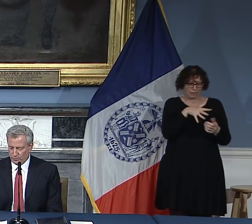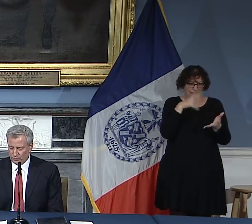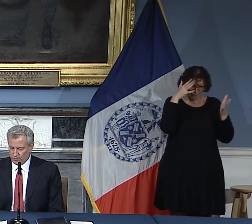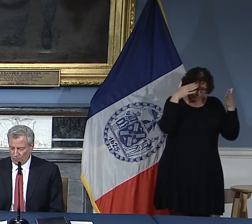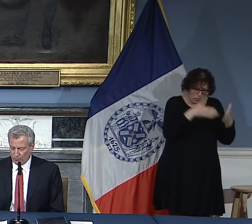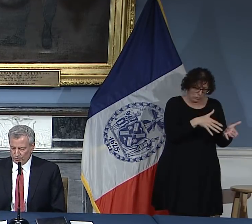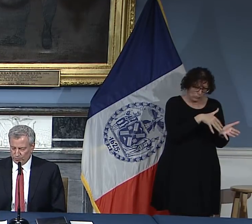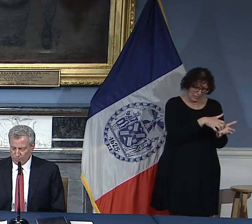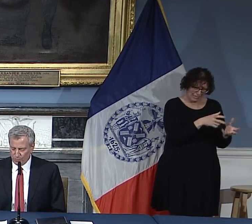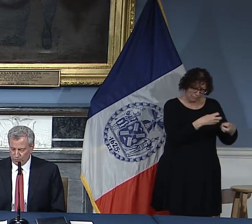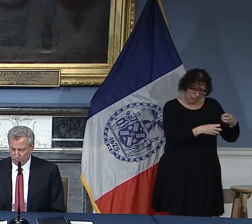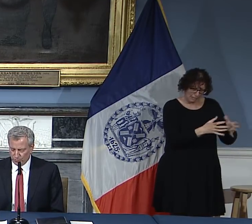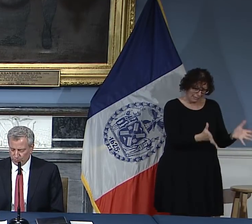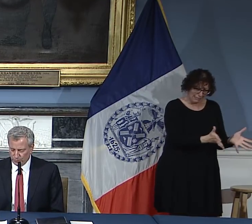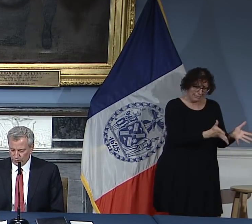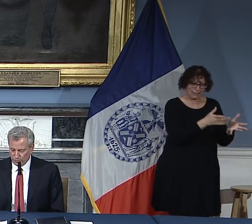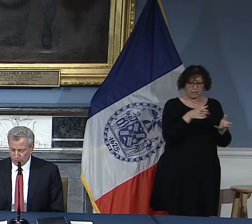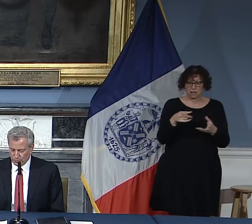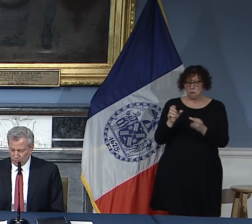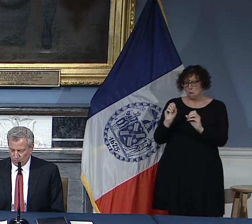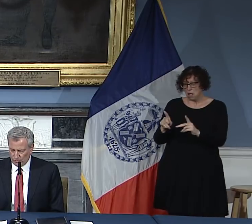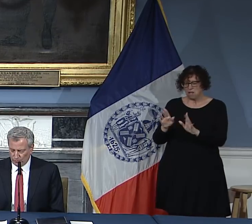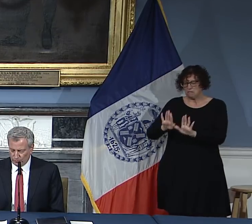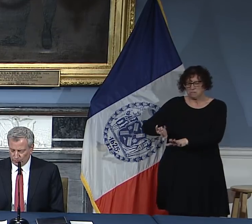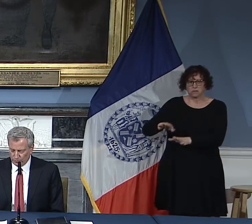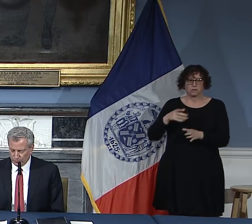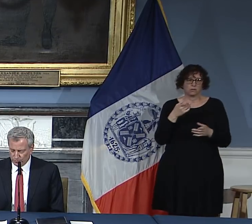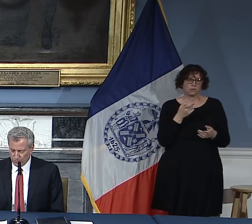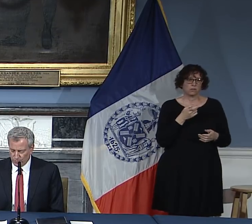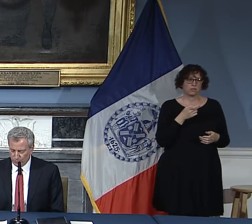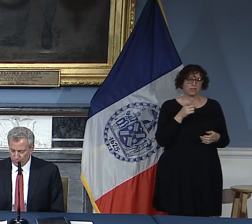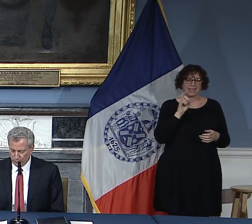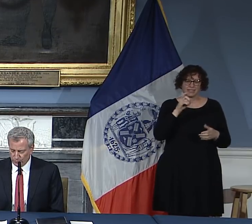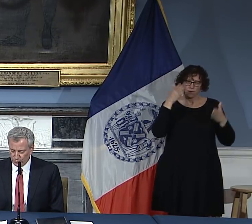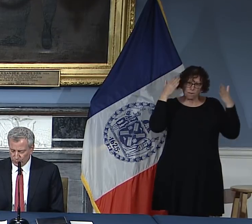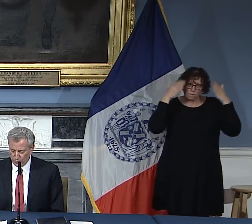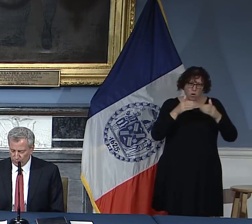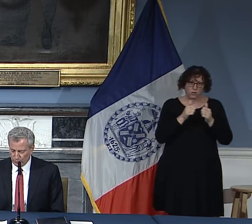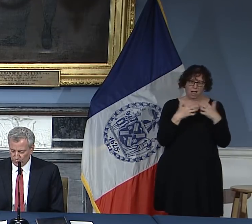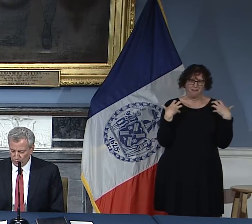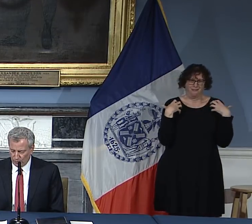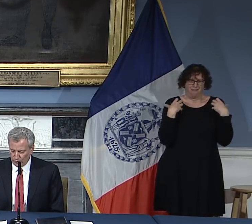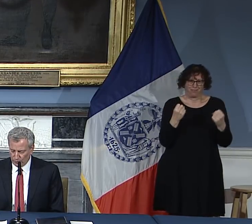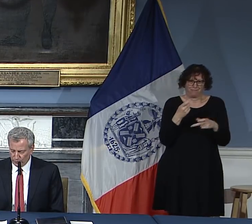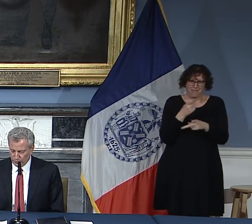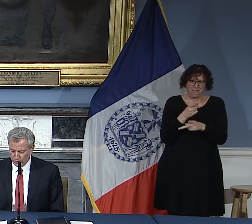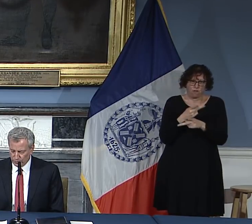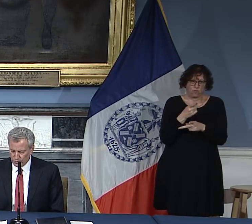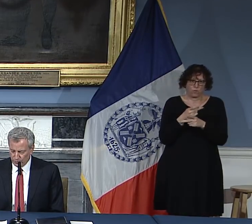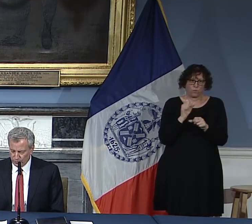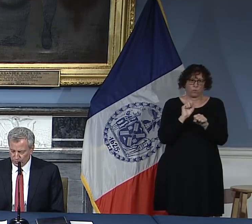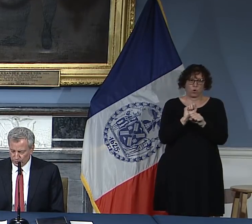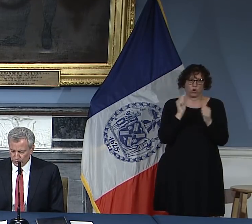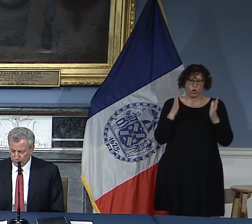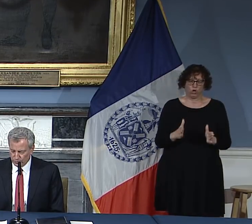PROTECTINTG HE HEALTH CARE DELIVERY SYSEMT AND IMPLORING NEW